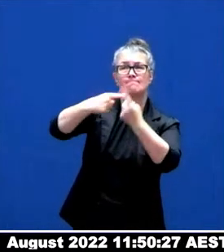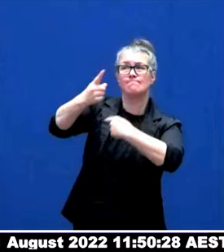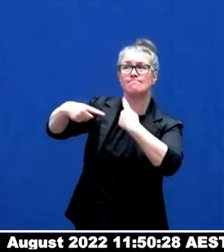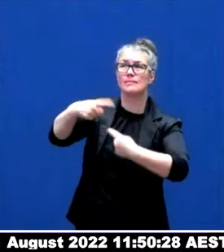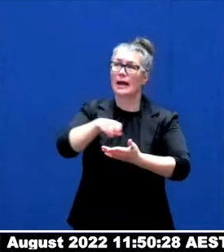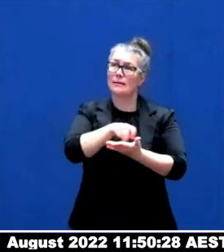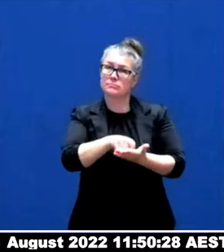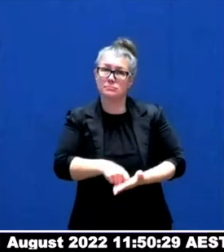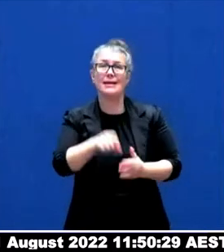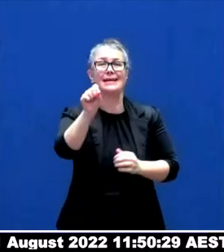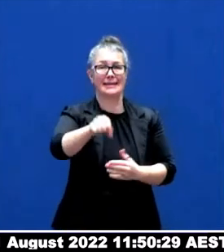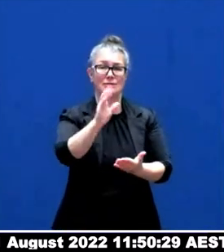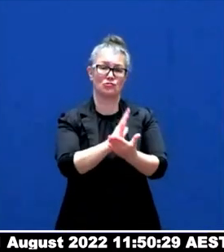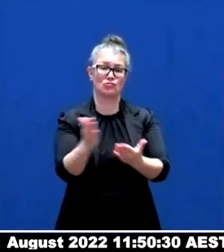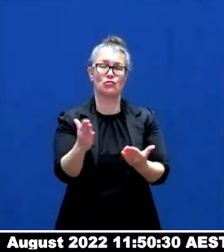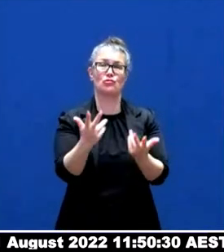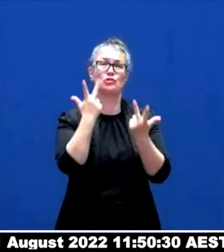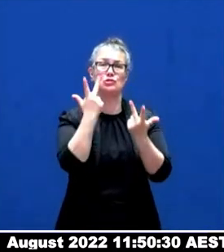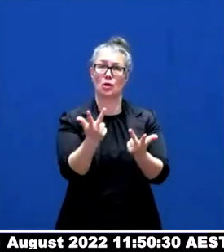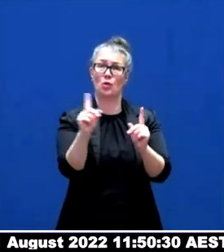The Statement's reflective of both the Department and other New South Wales